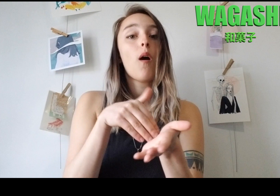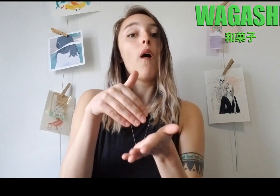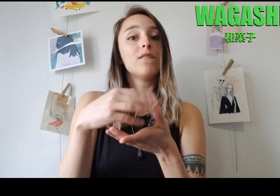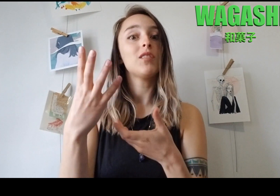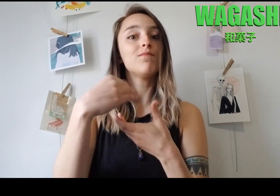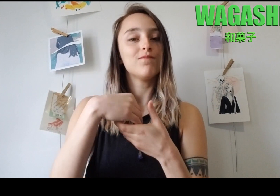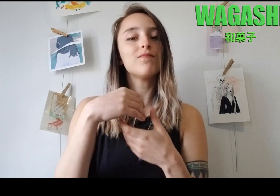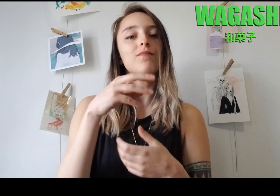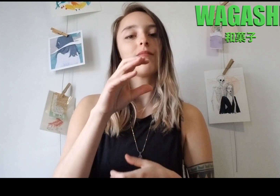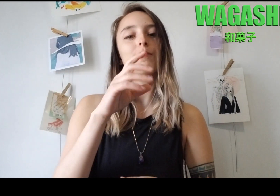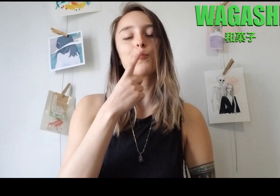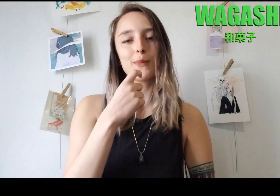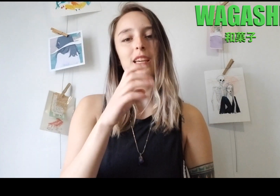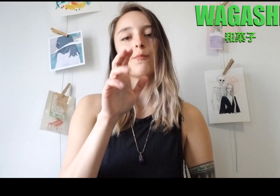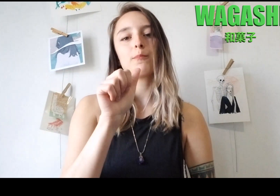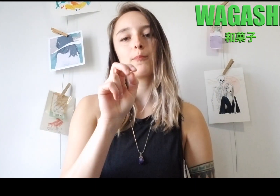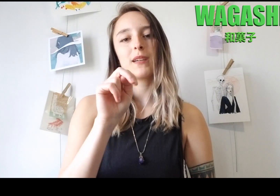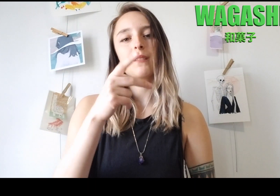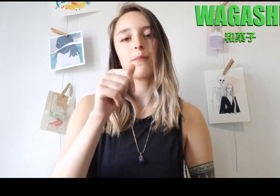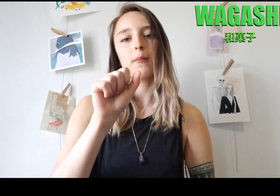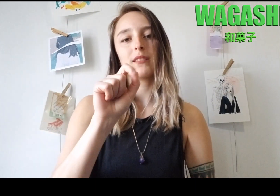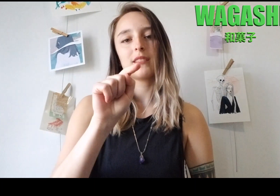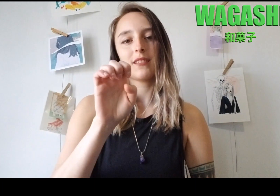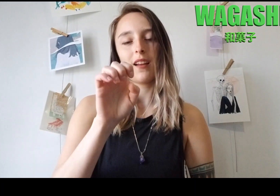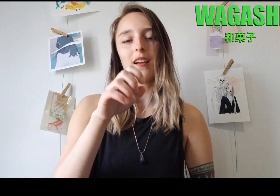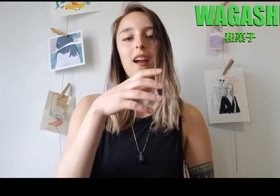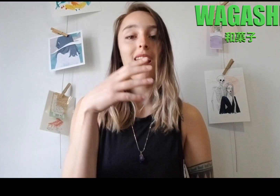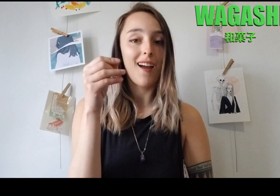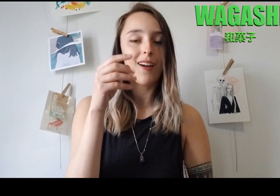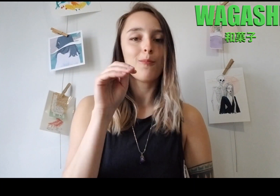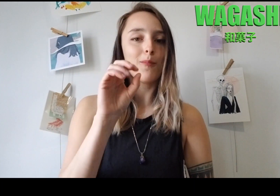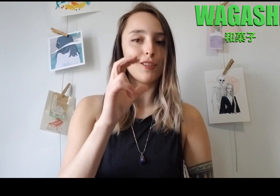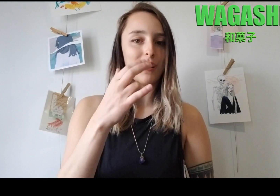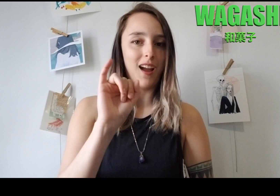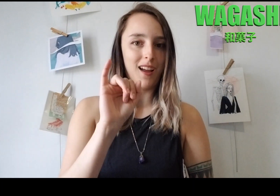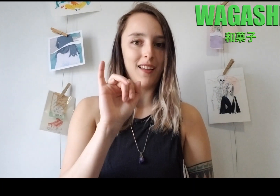Often, it includes red bean paste and mochi.